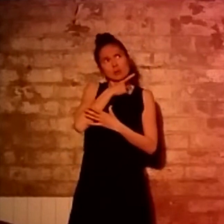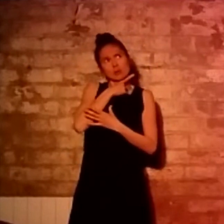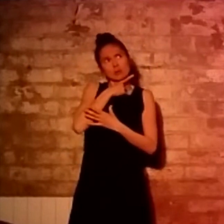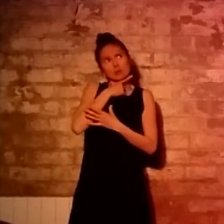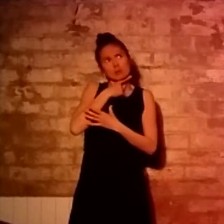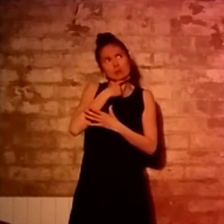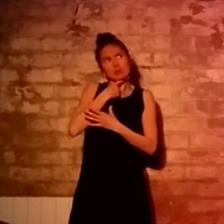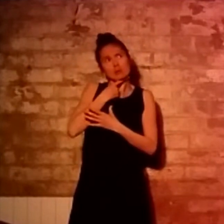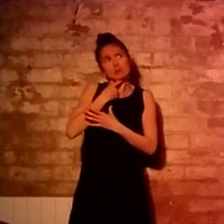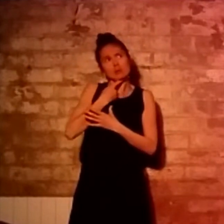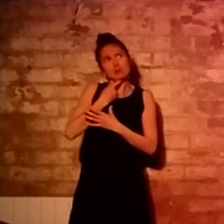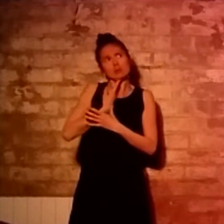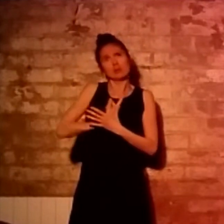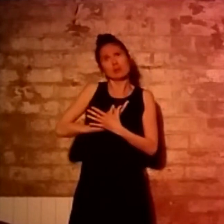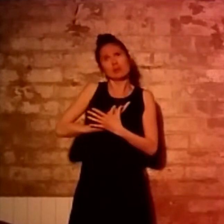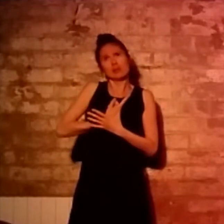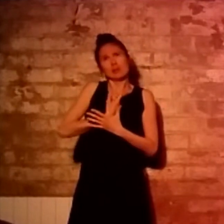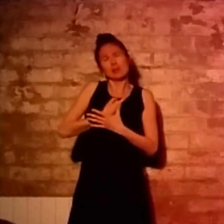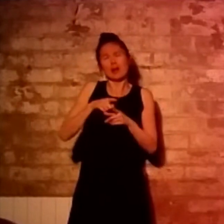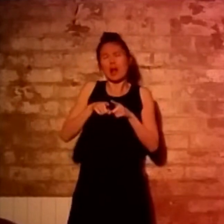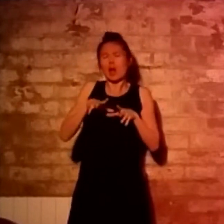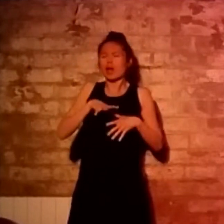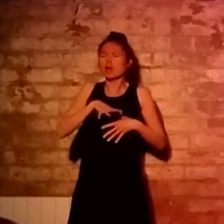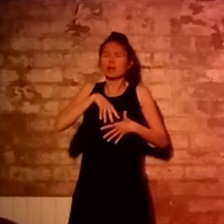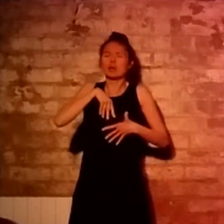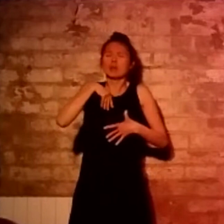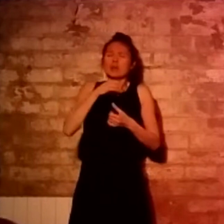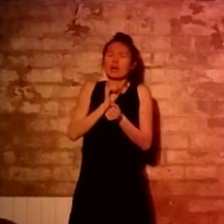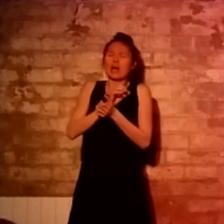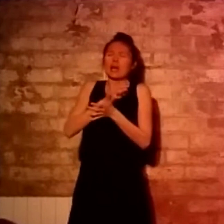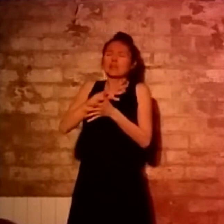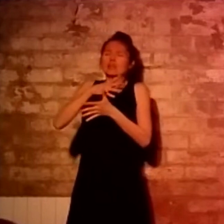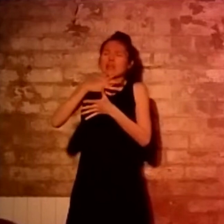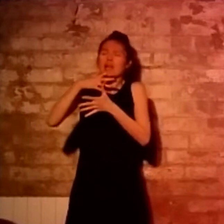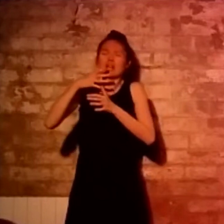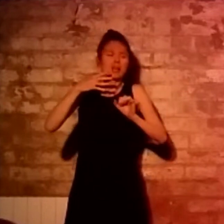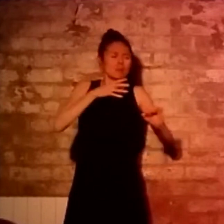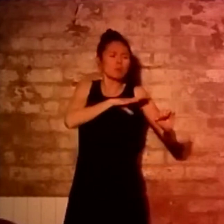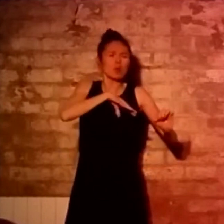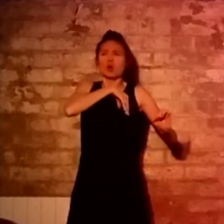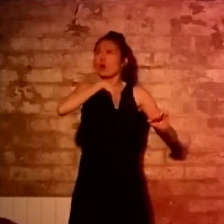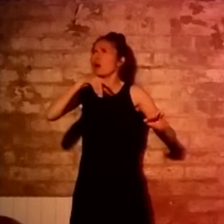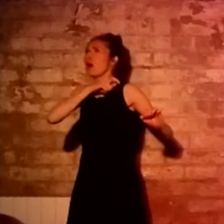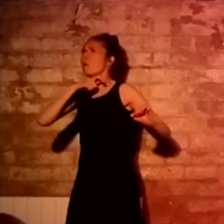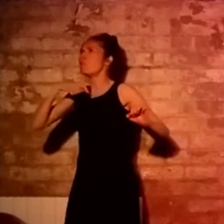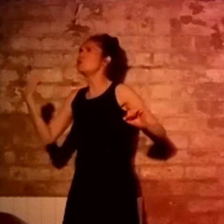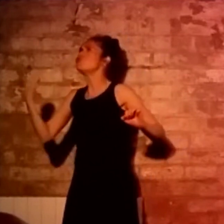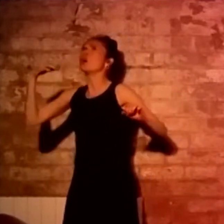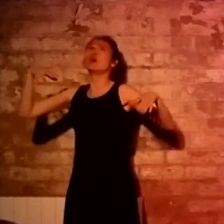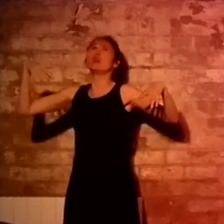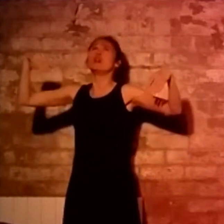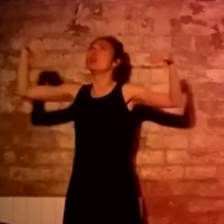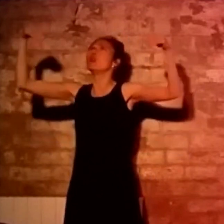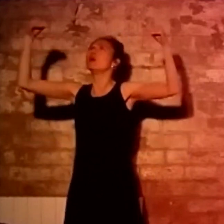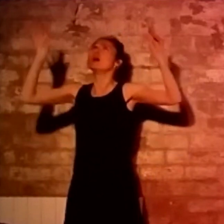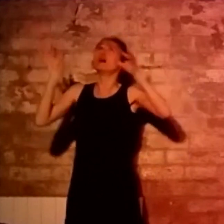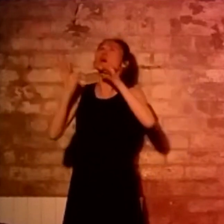Thus escape; coupling to thee and Matroclus in subsequent state;